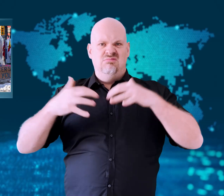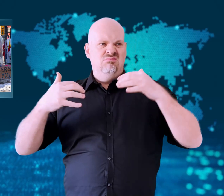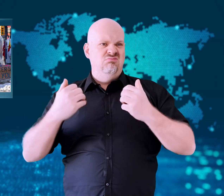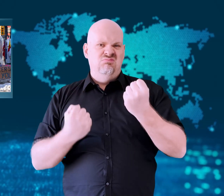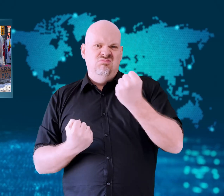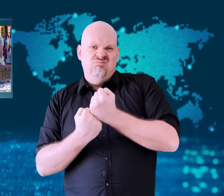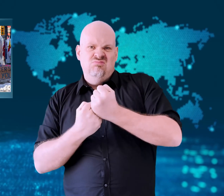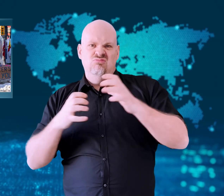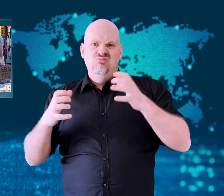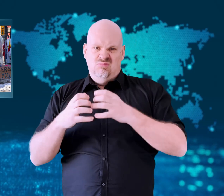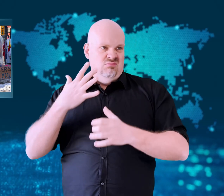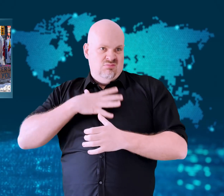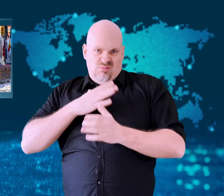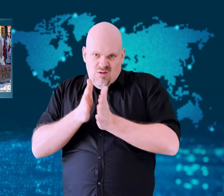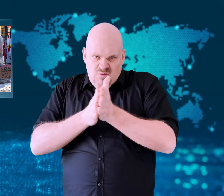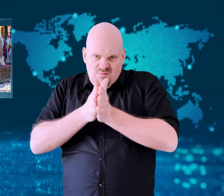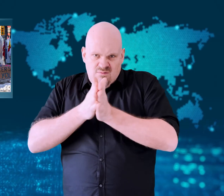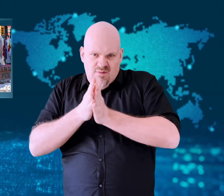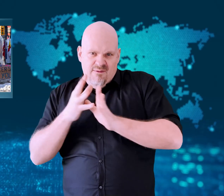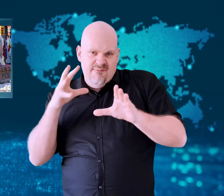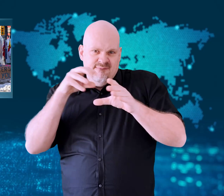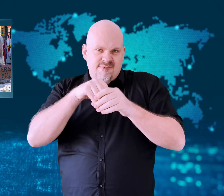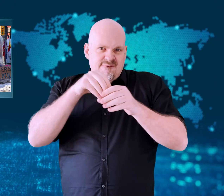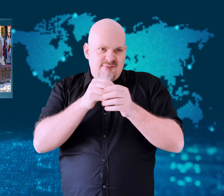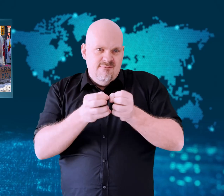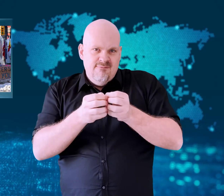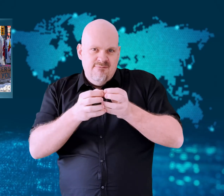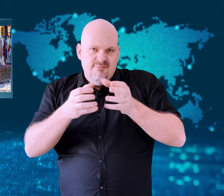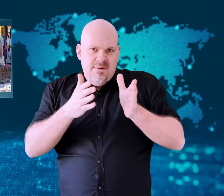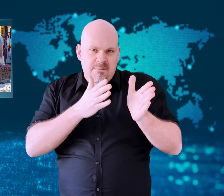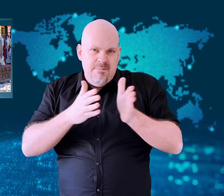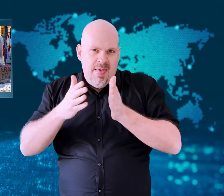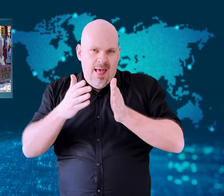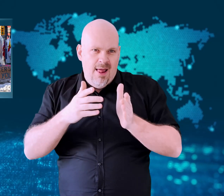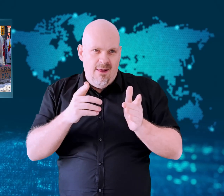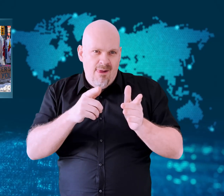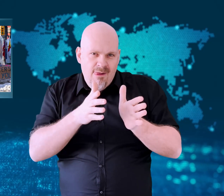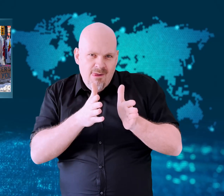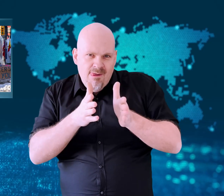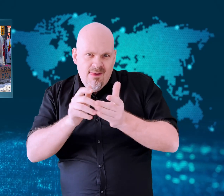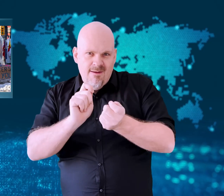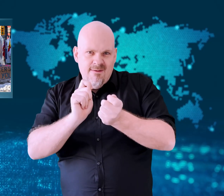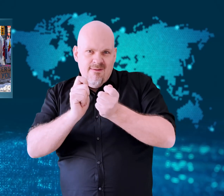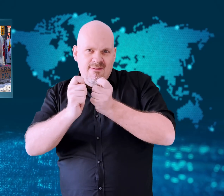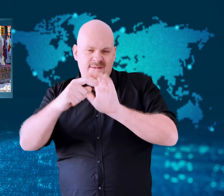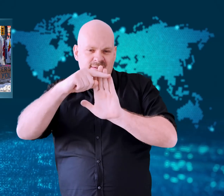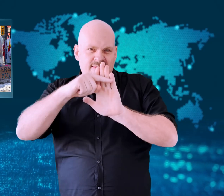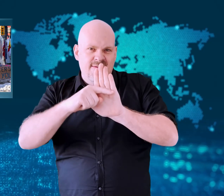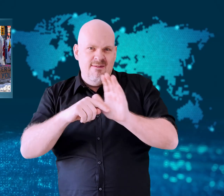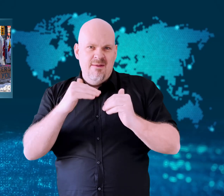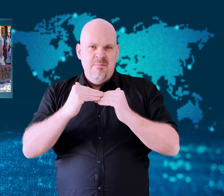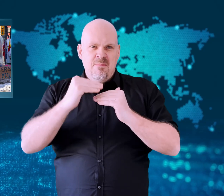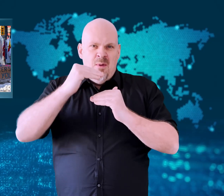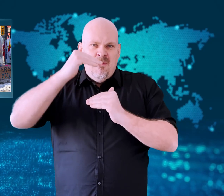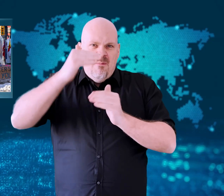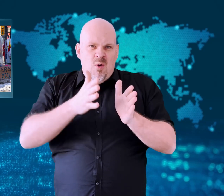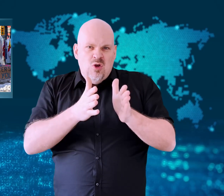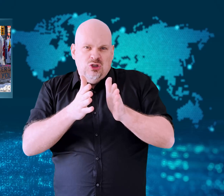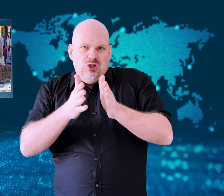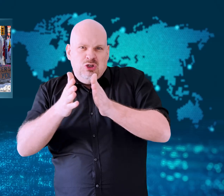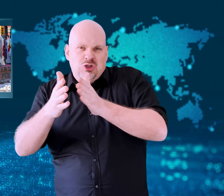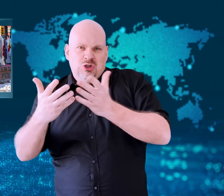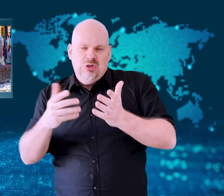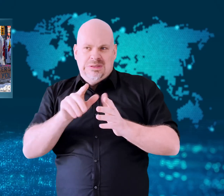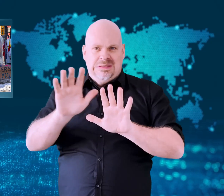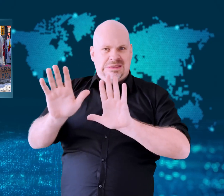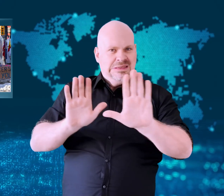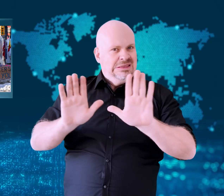warning that extremists and far-right groups may join to push